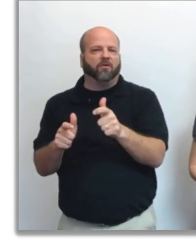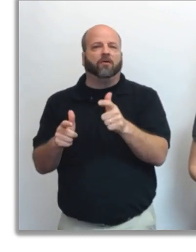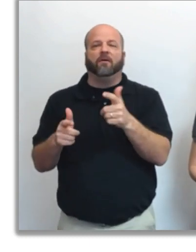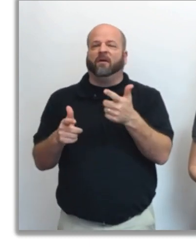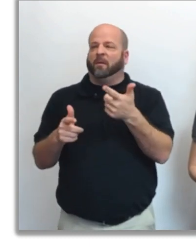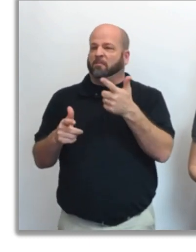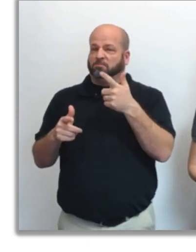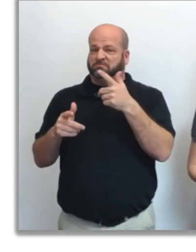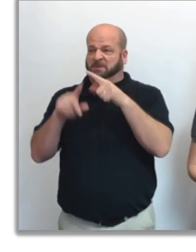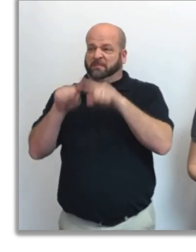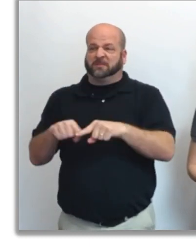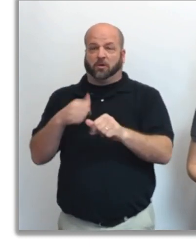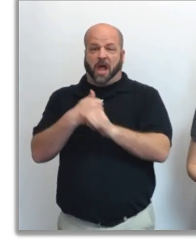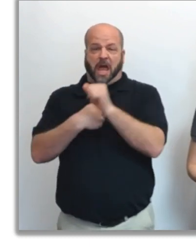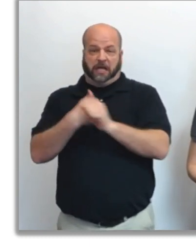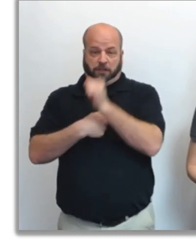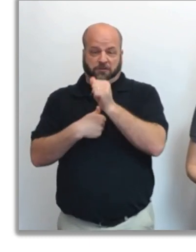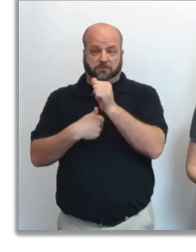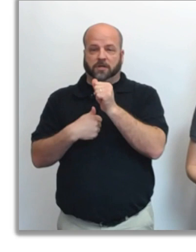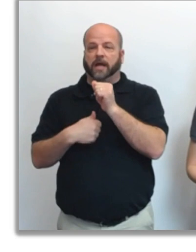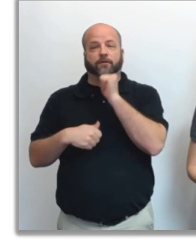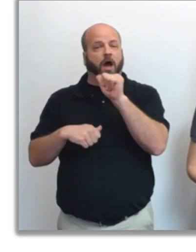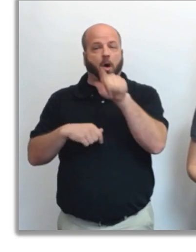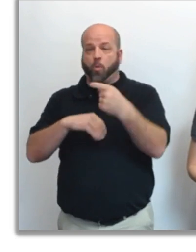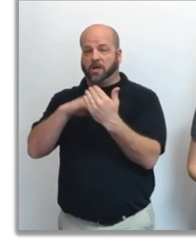present, and they are not just a coastal problem.